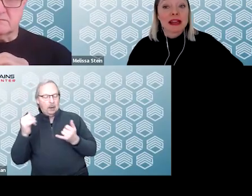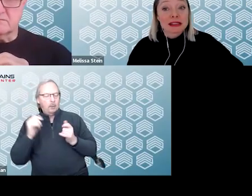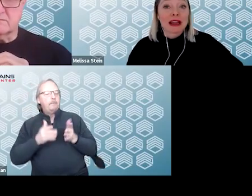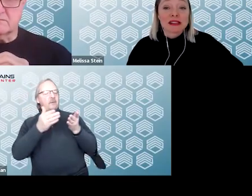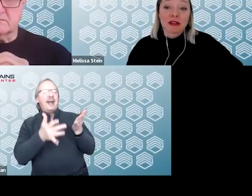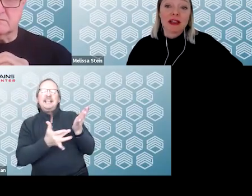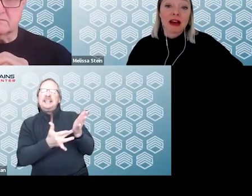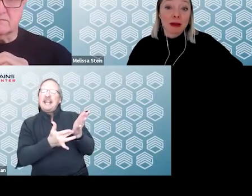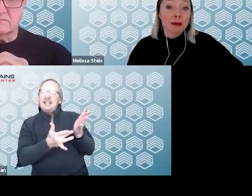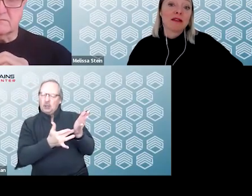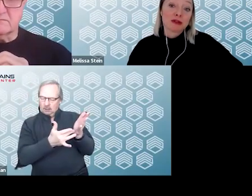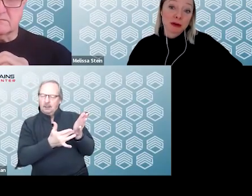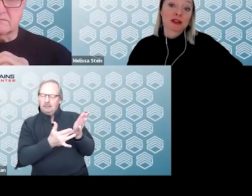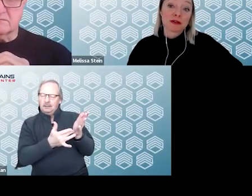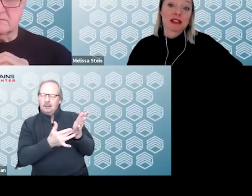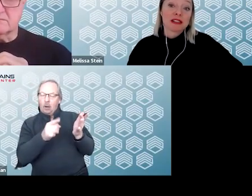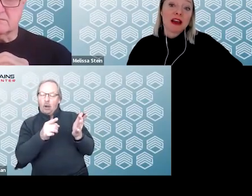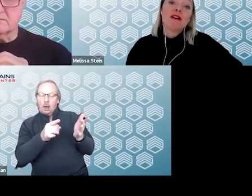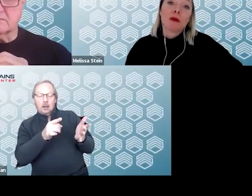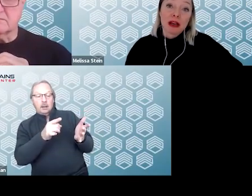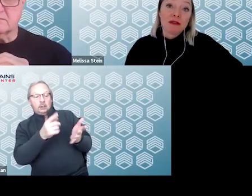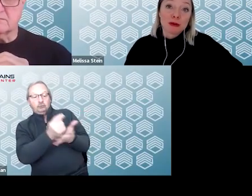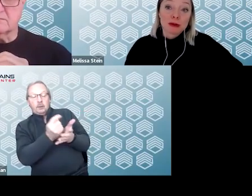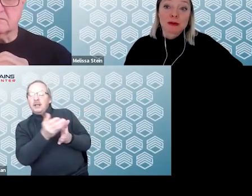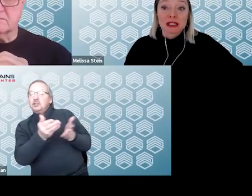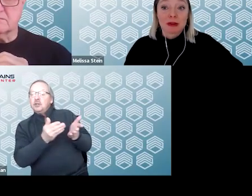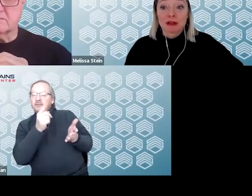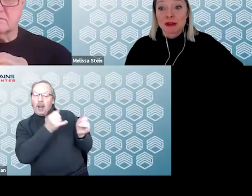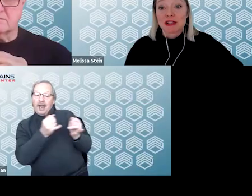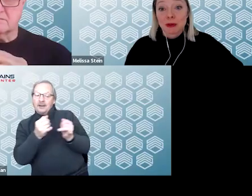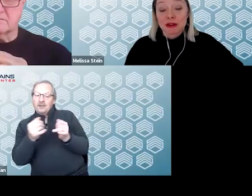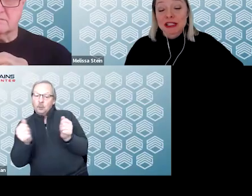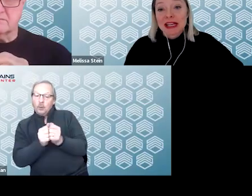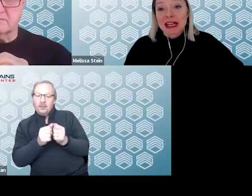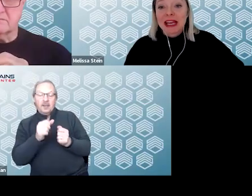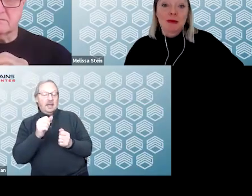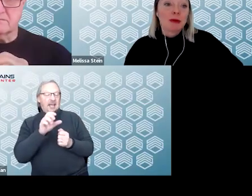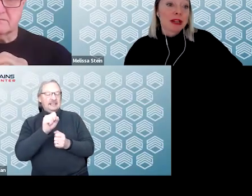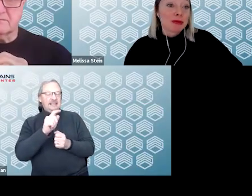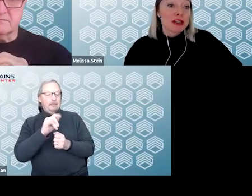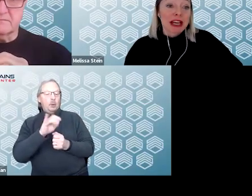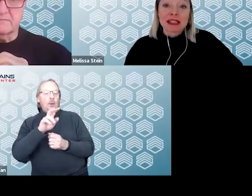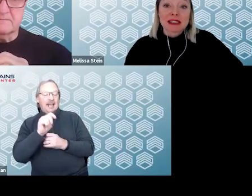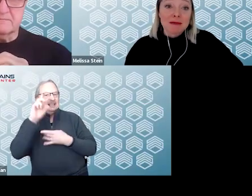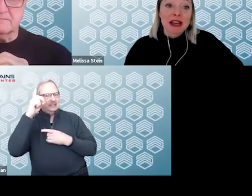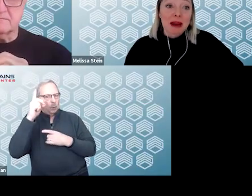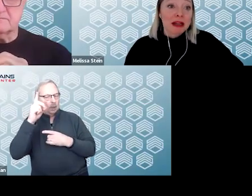to eight states on the development of treatment services for individuals with stimulant use disorders. And we really appreciate his time today